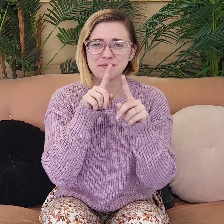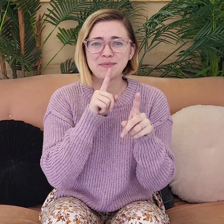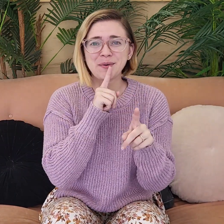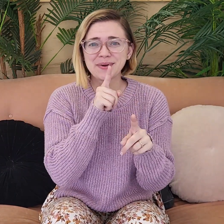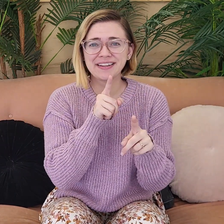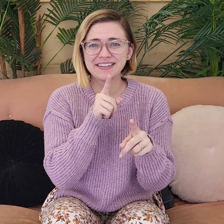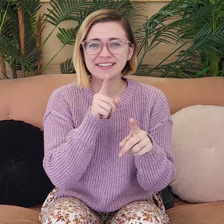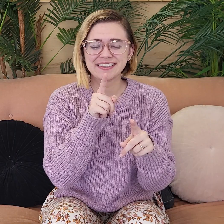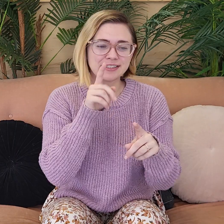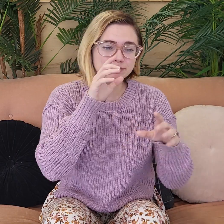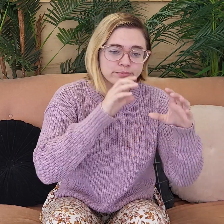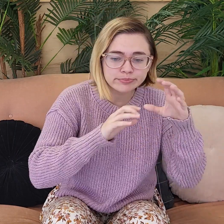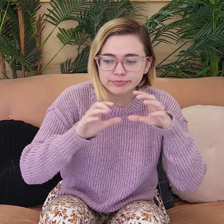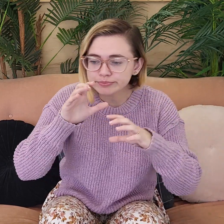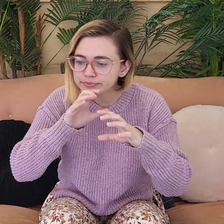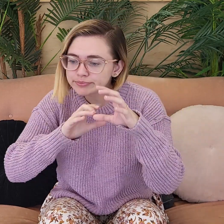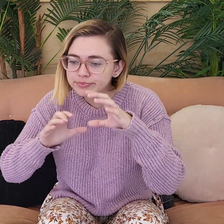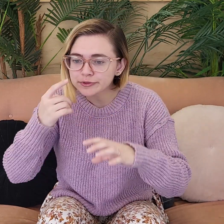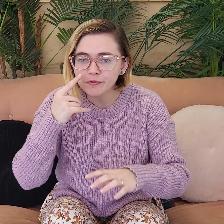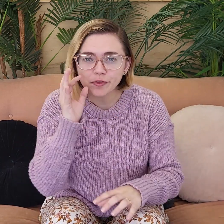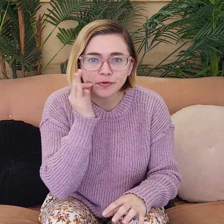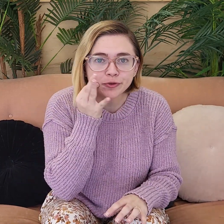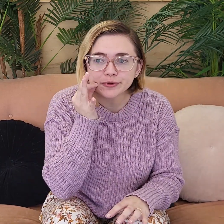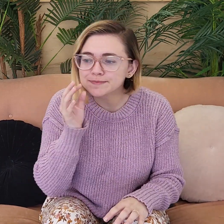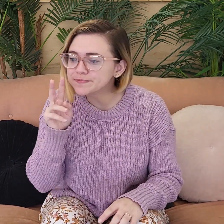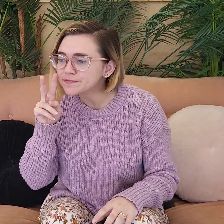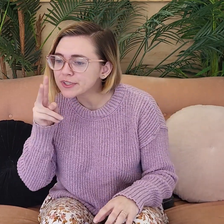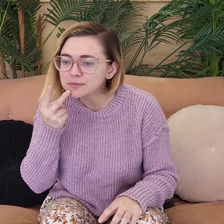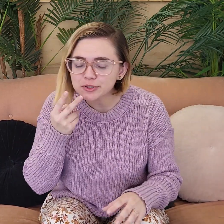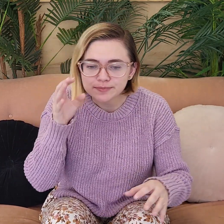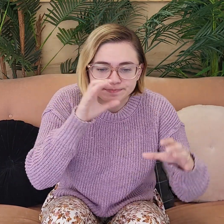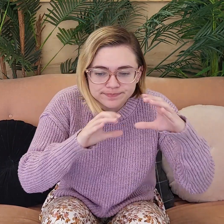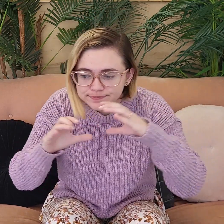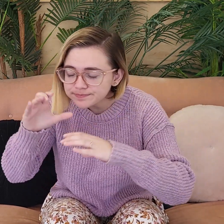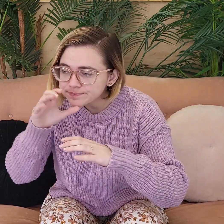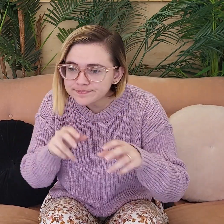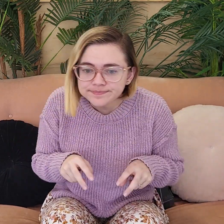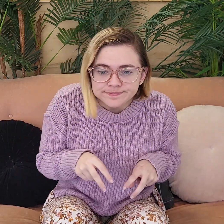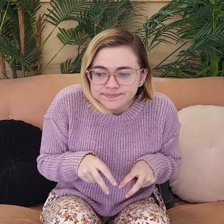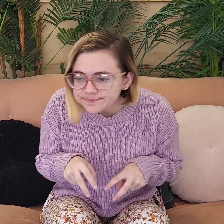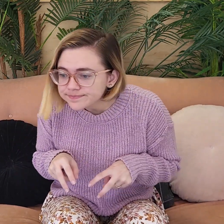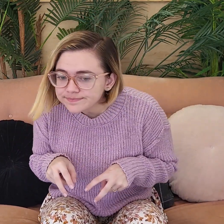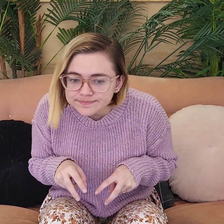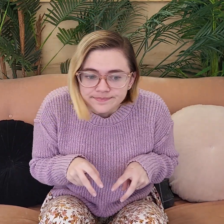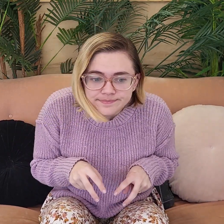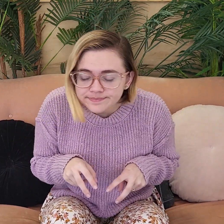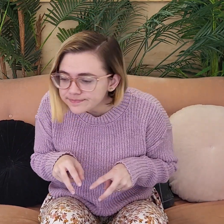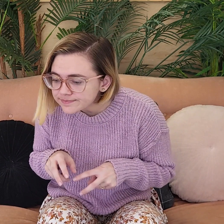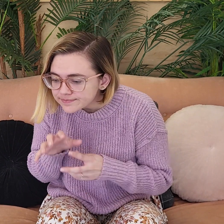with all the gnashing teeth, but really, it's just searching for little fruits and vegetables and it's just looking along